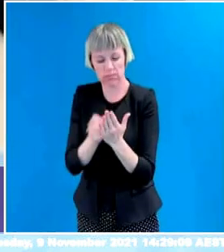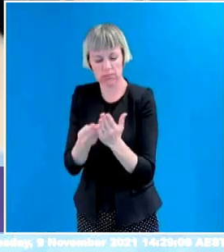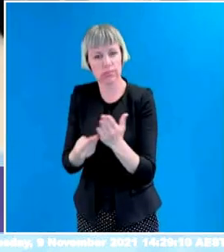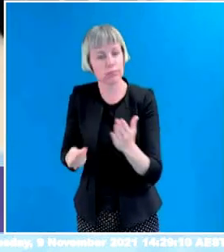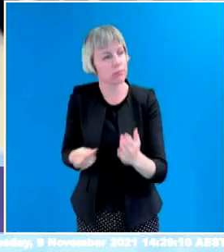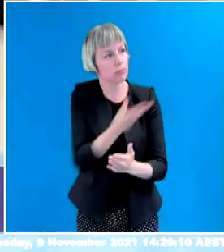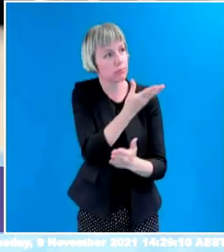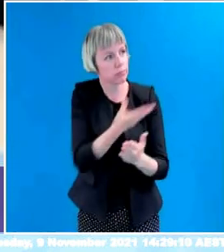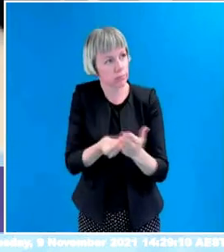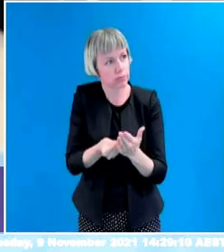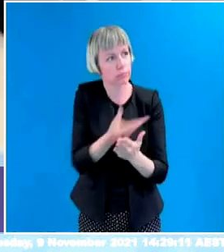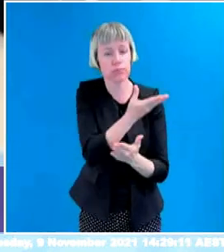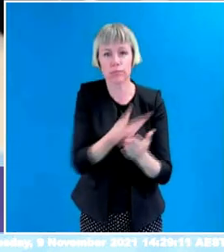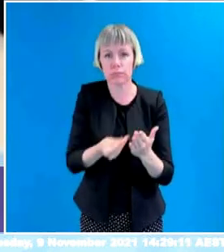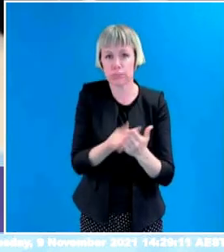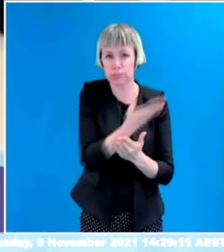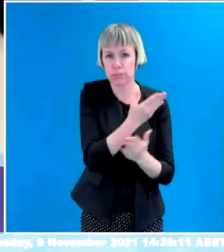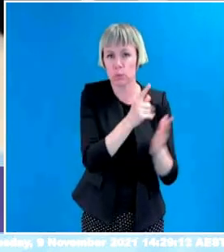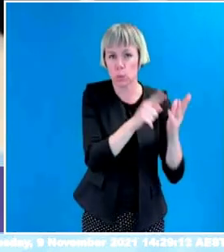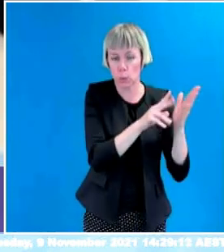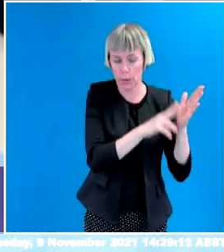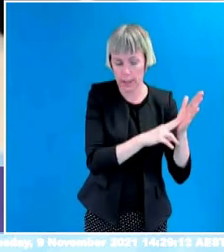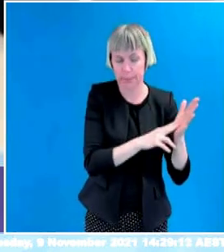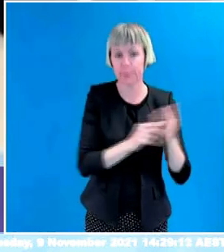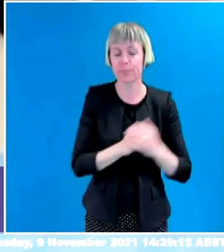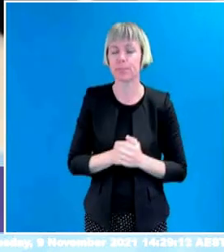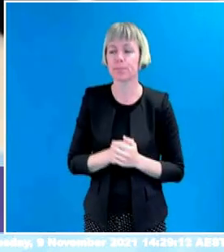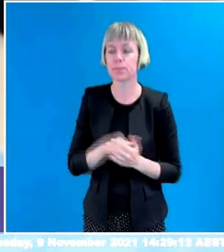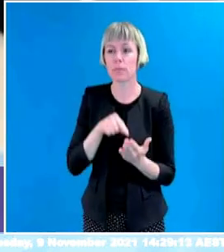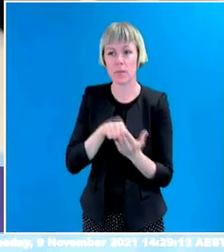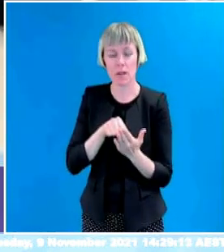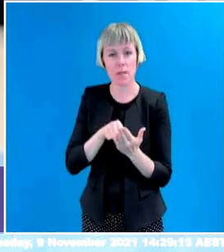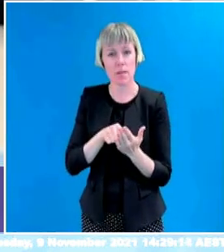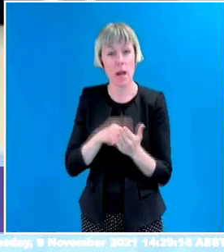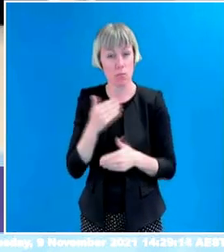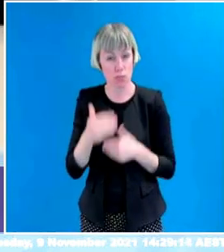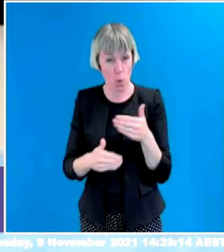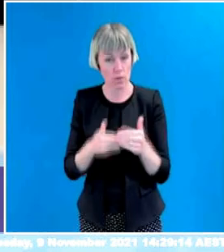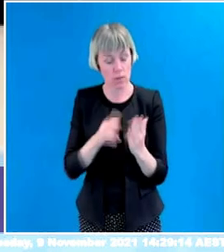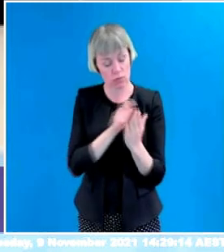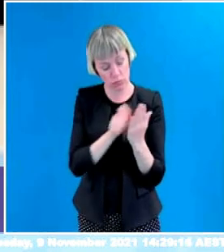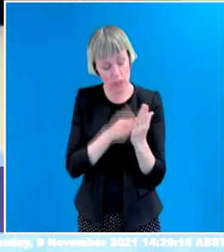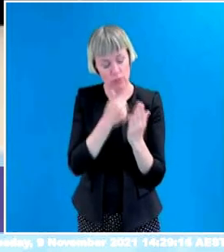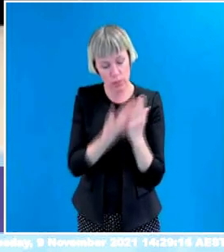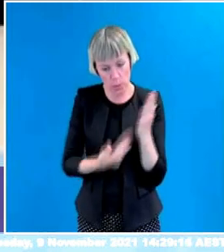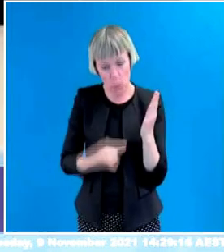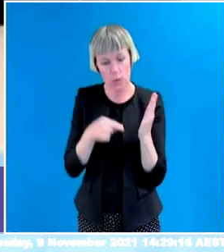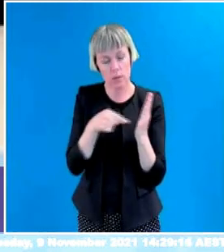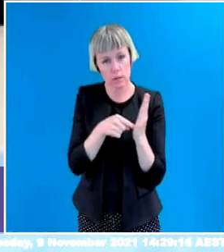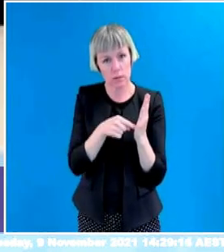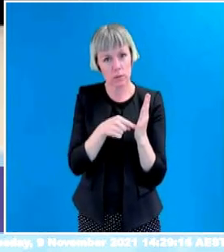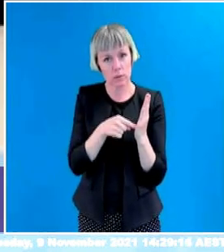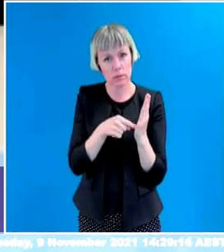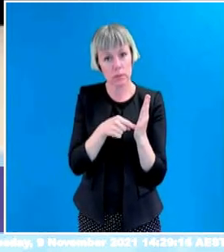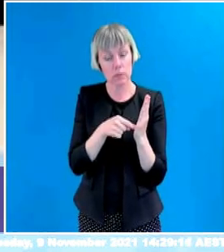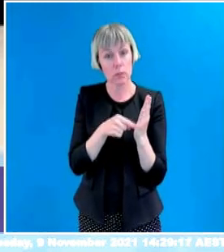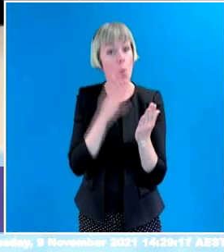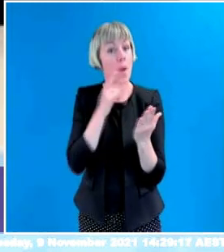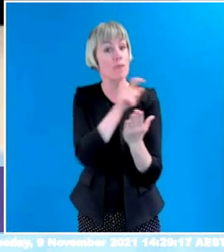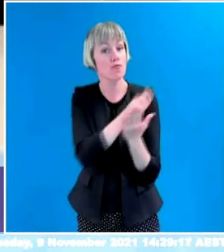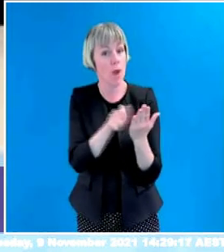obligations, not just the CRPD --- is to give consideration to any declarations